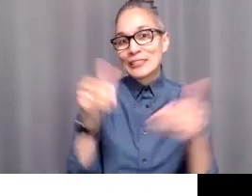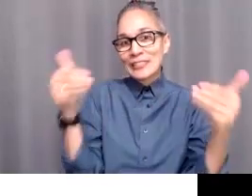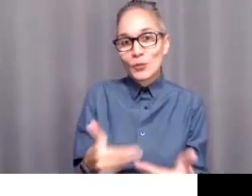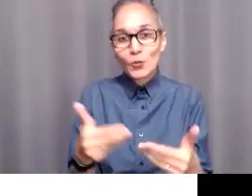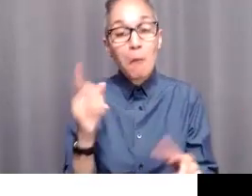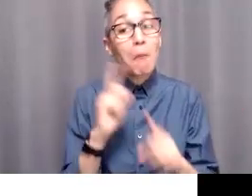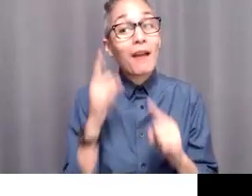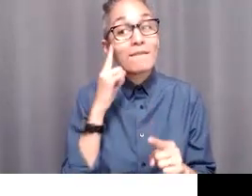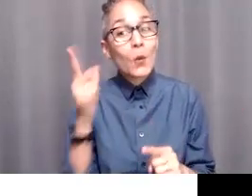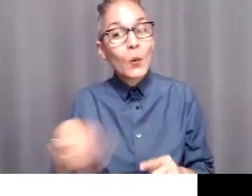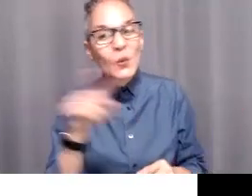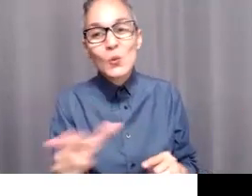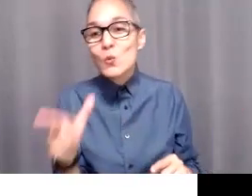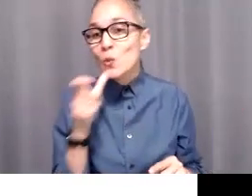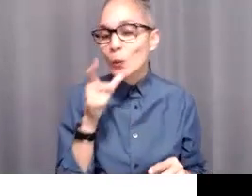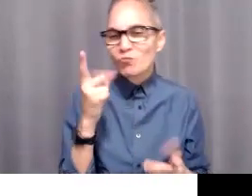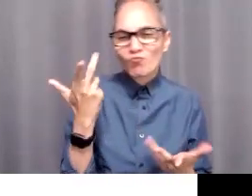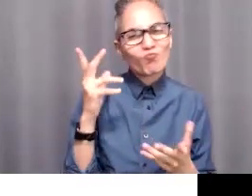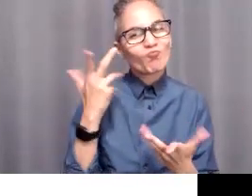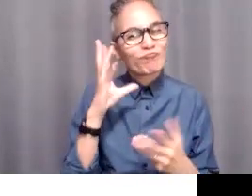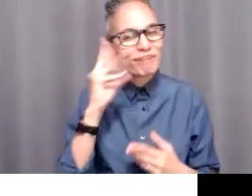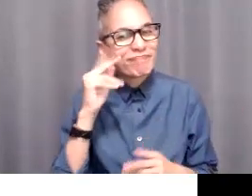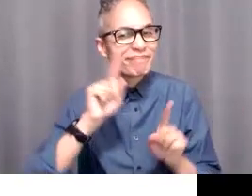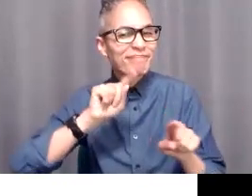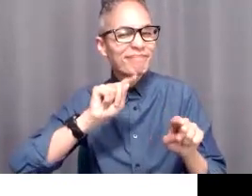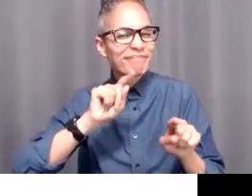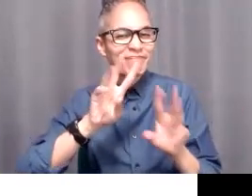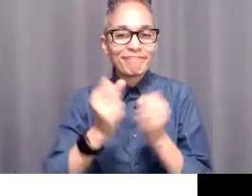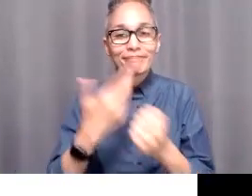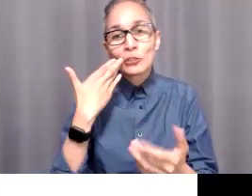But for those that have been with us, this is a good review as well too.